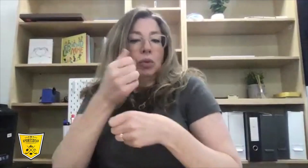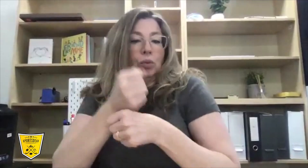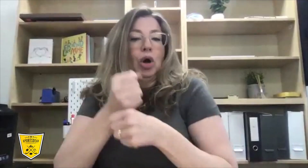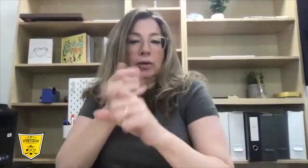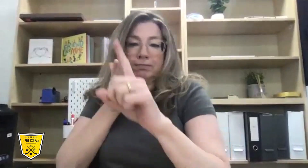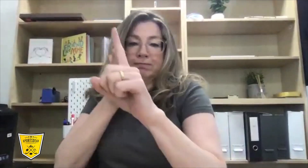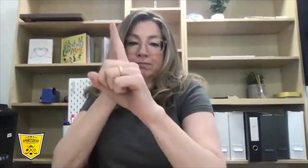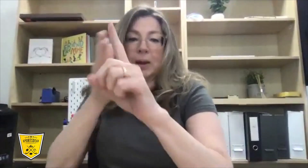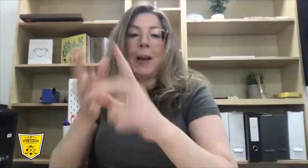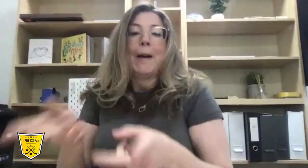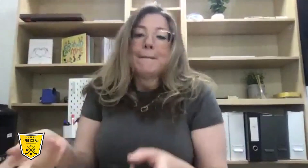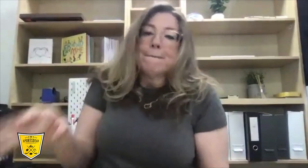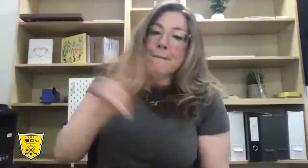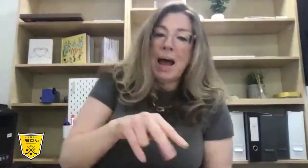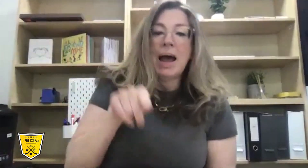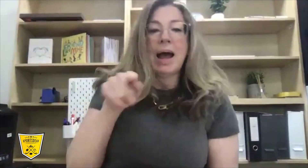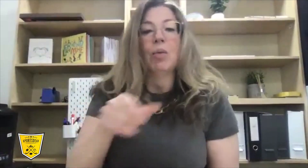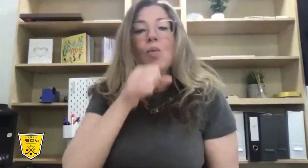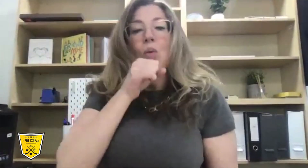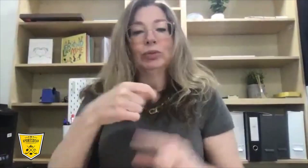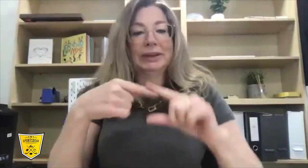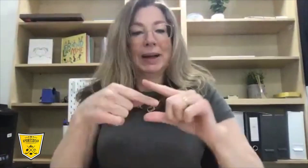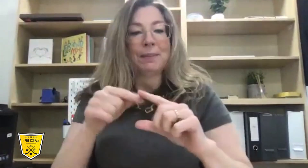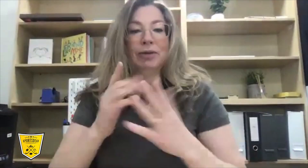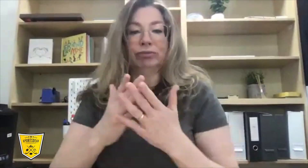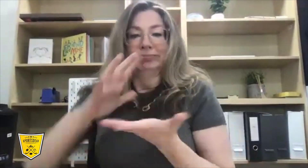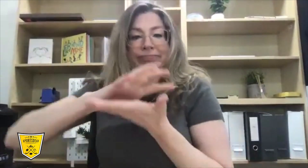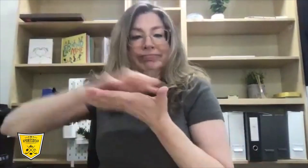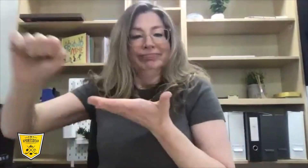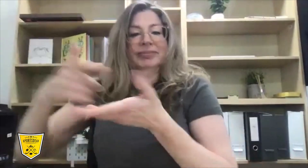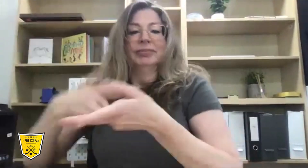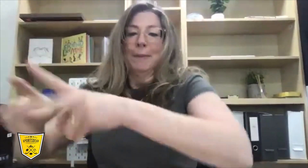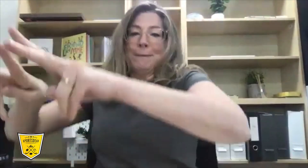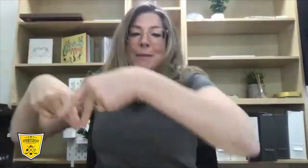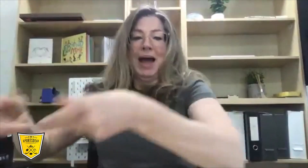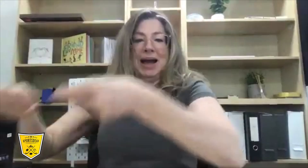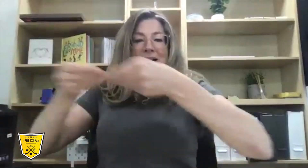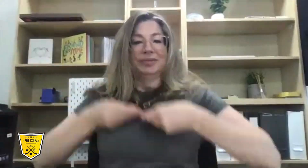our goal to get the old emails back.